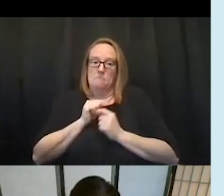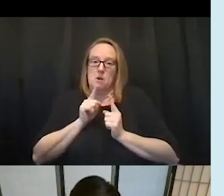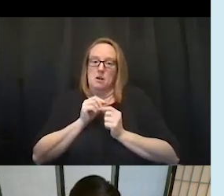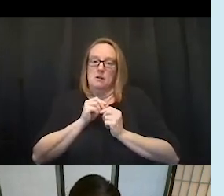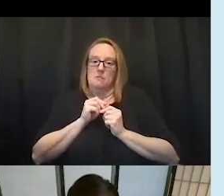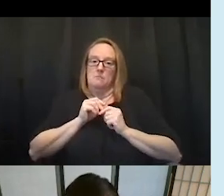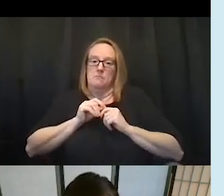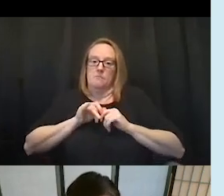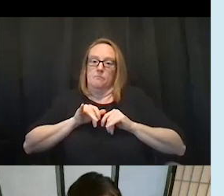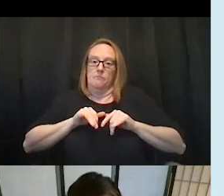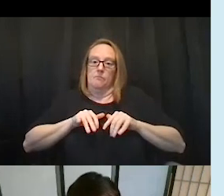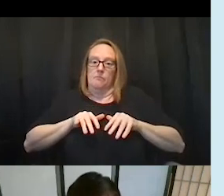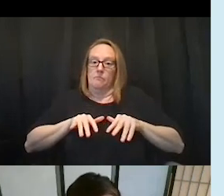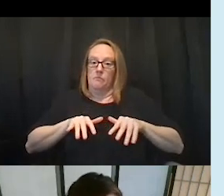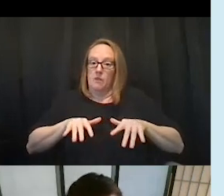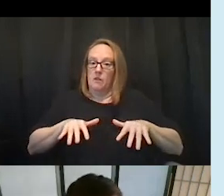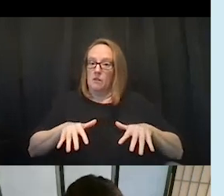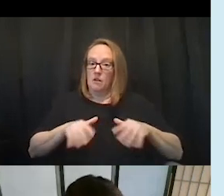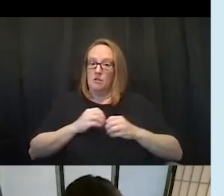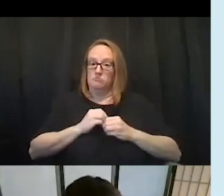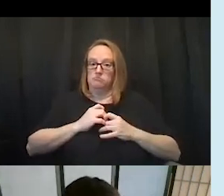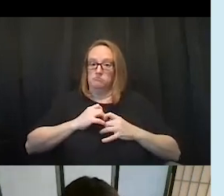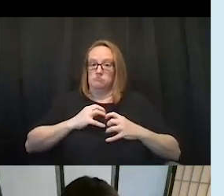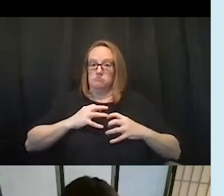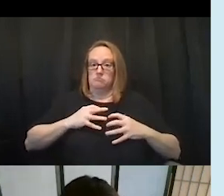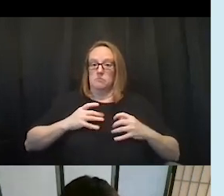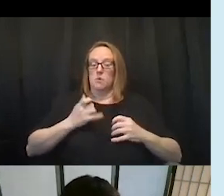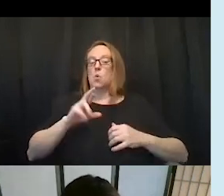so that's the exercise and I would encourage you to try that whenever you want.